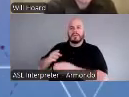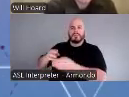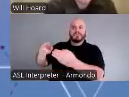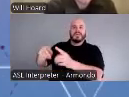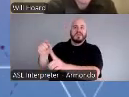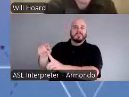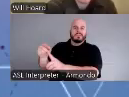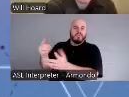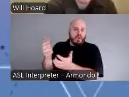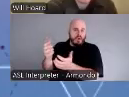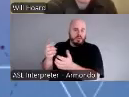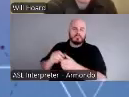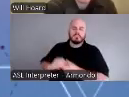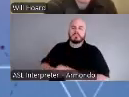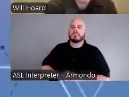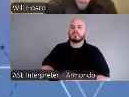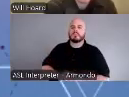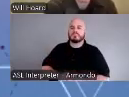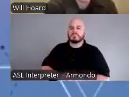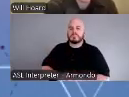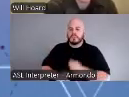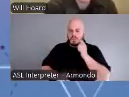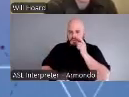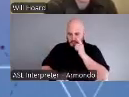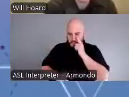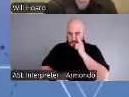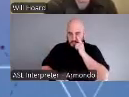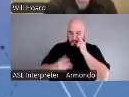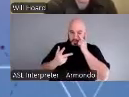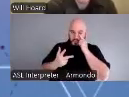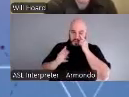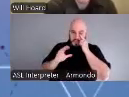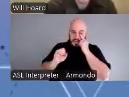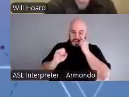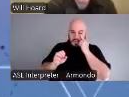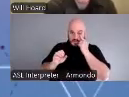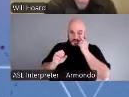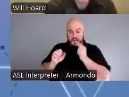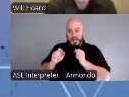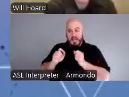And with three cases definitely I got kind of nervous because I thought, you're going to fail.